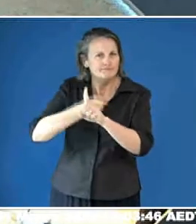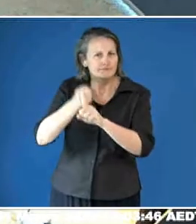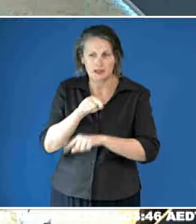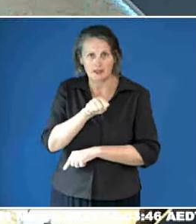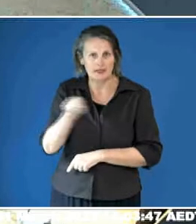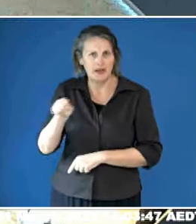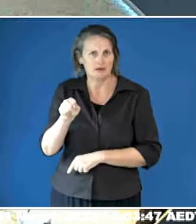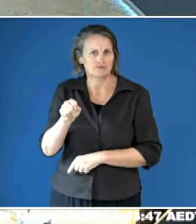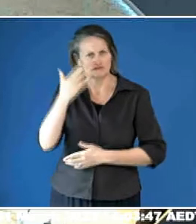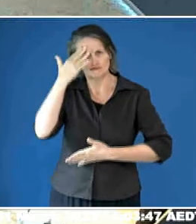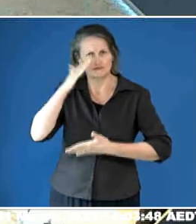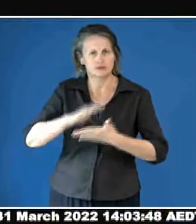With Disability Australia.